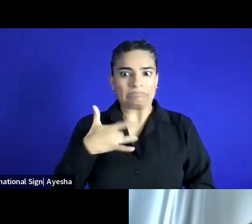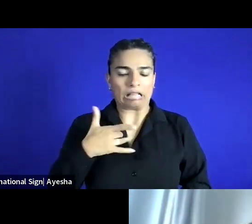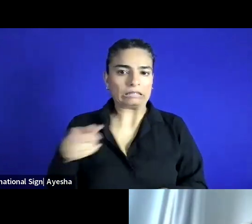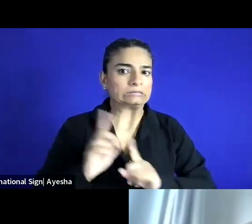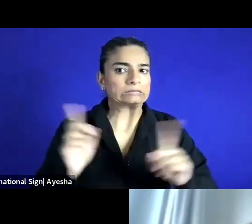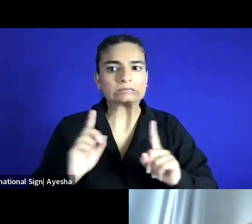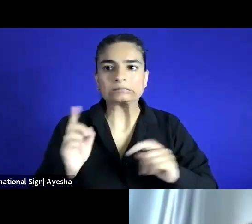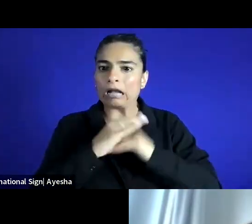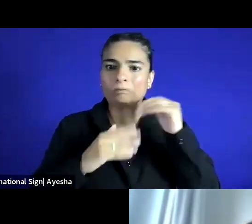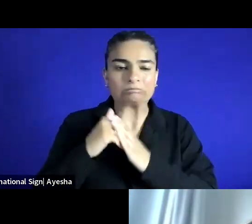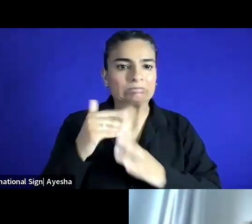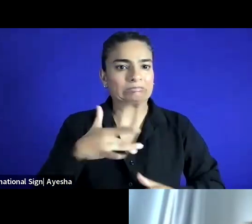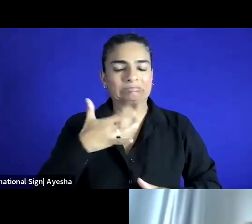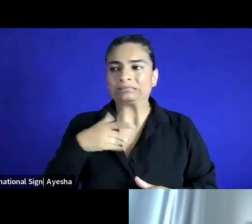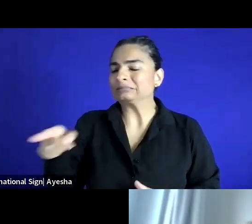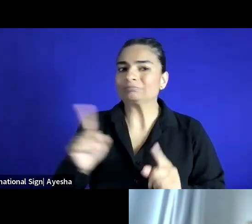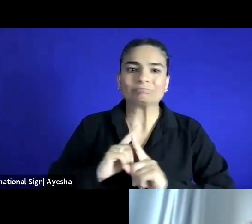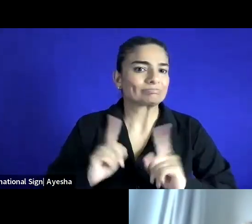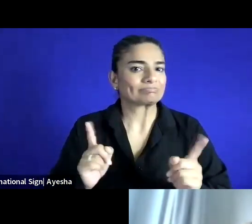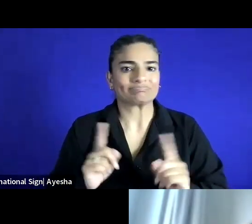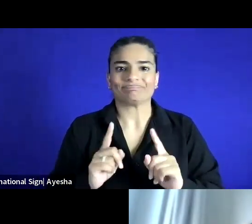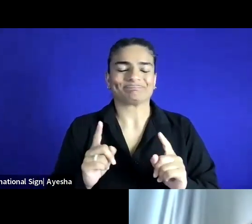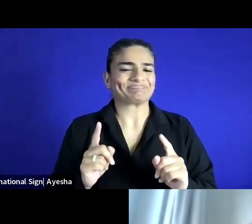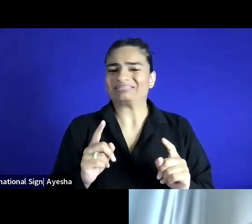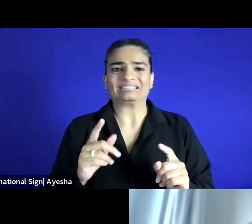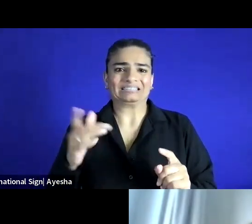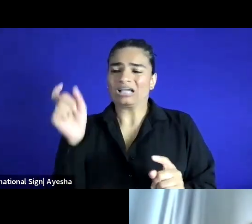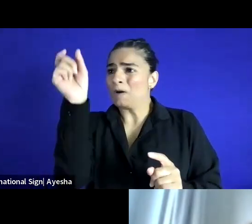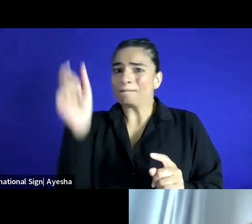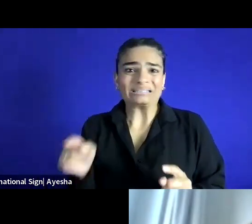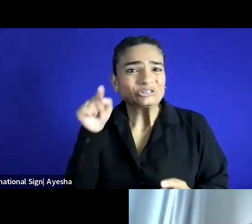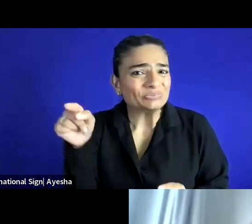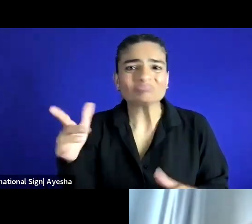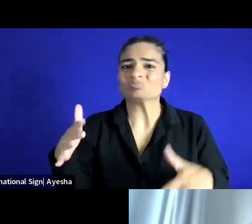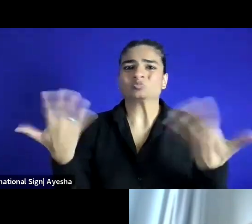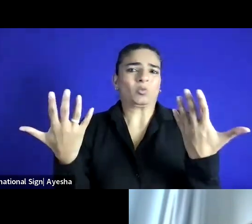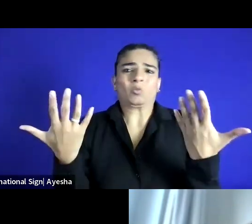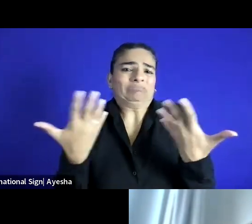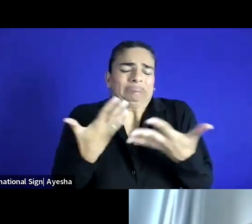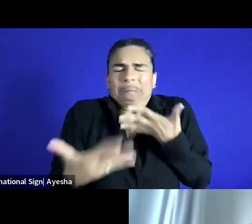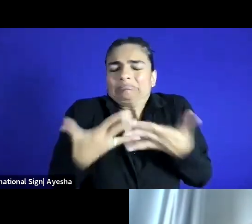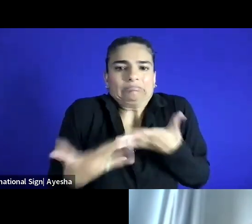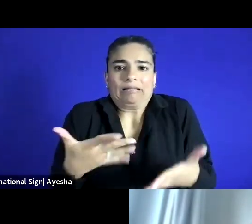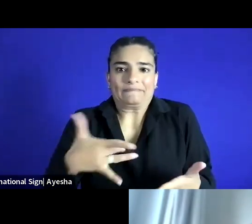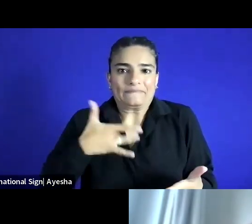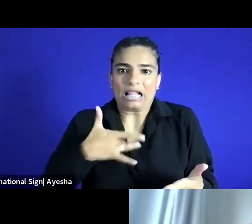What about someone or you have or anything that you need in order to feel safe, to feel appreciated?